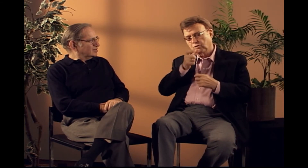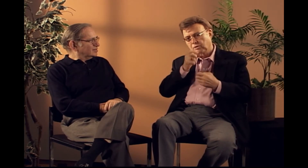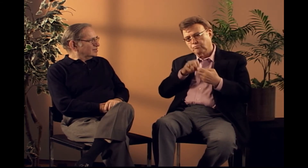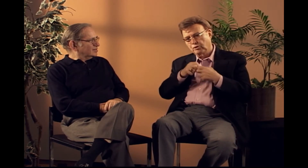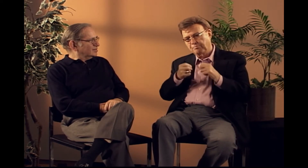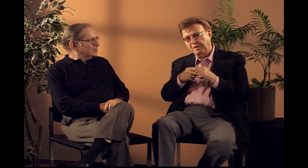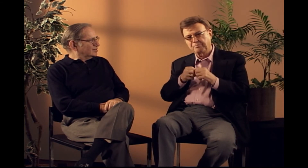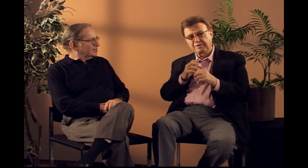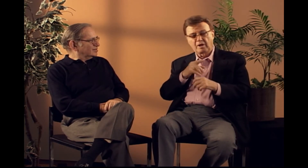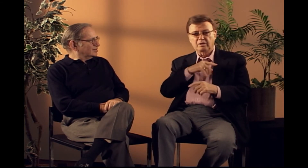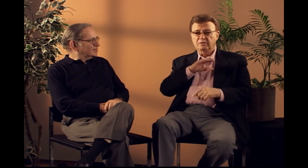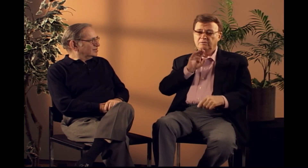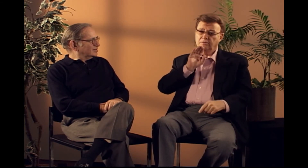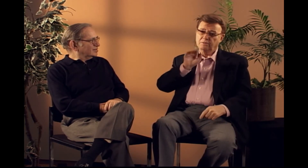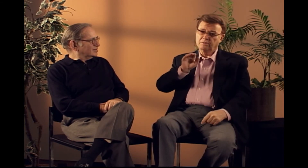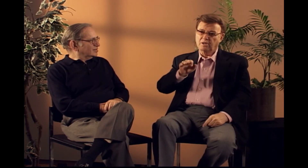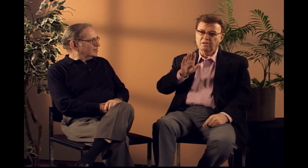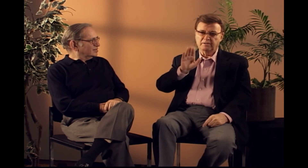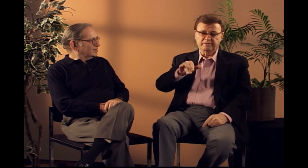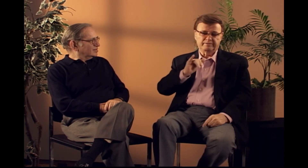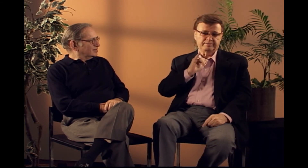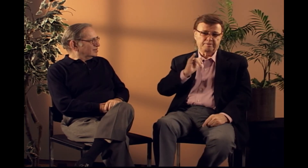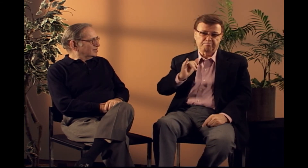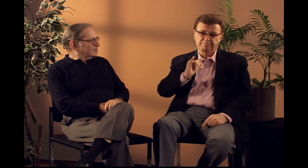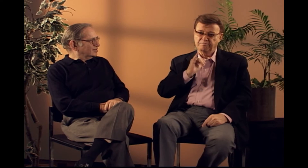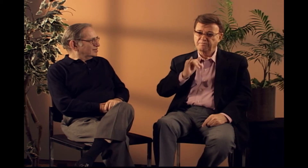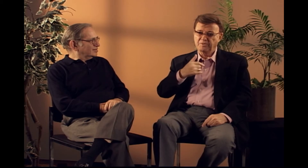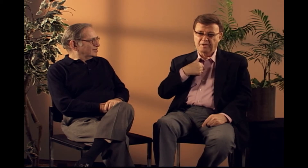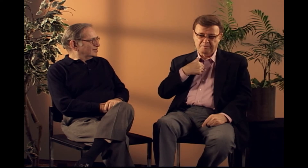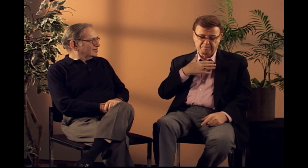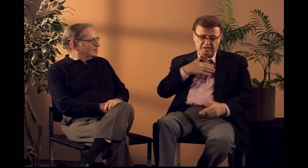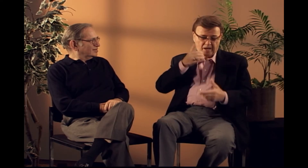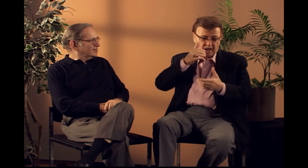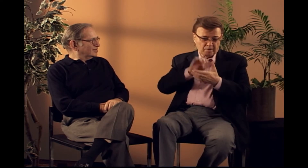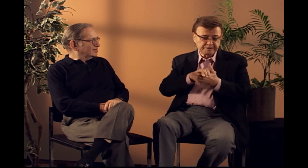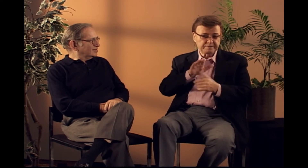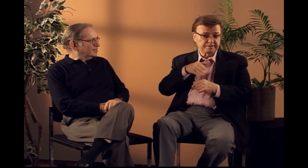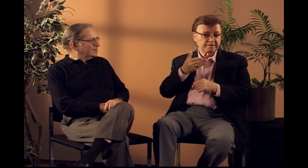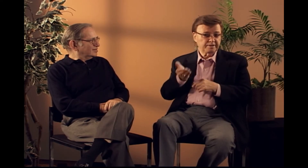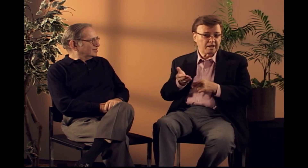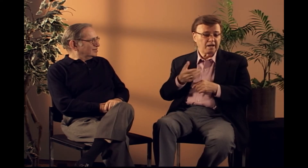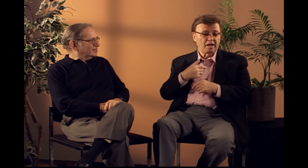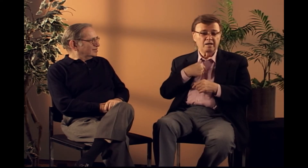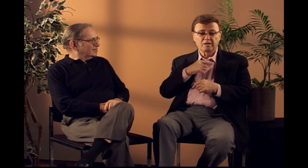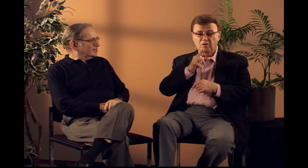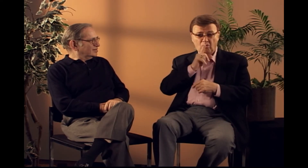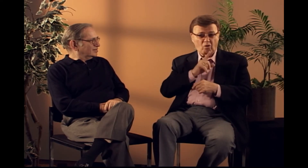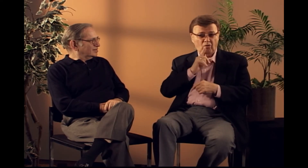Her husband had died in the show, and she ended up with a drinking problem. So this deaf lady said, "You know what? You're just like me.